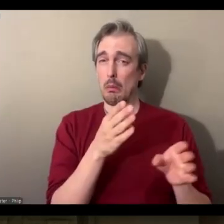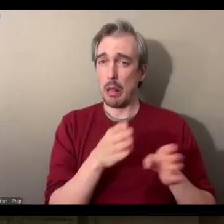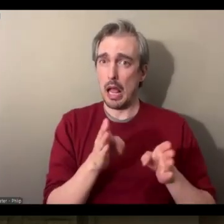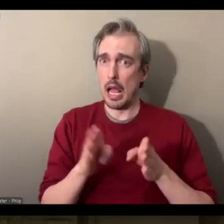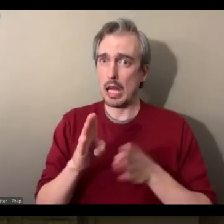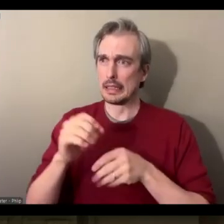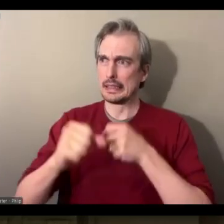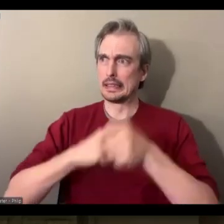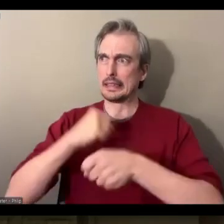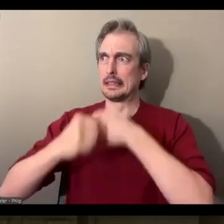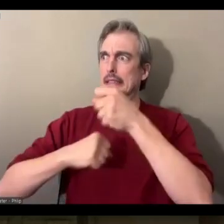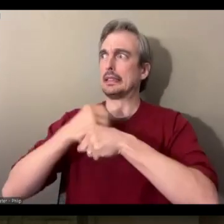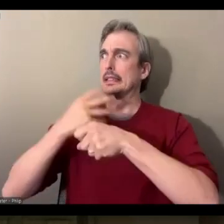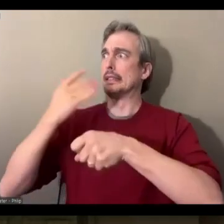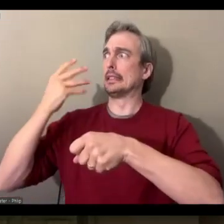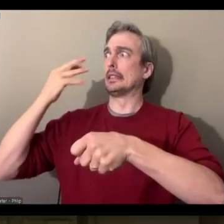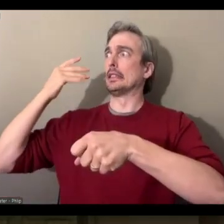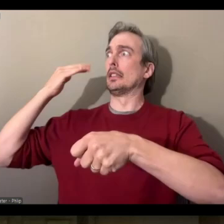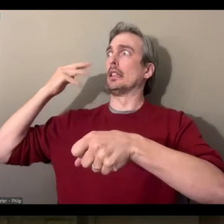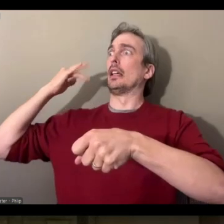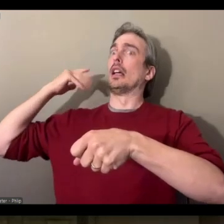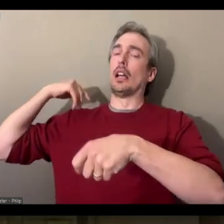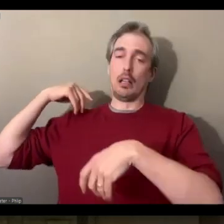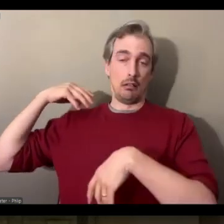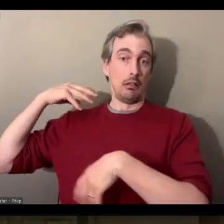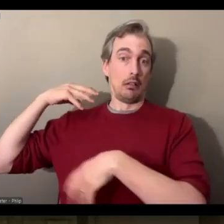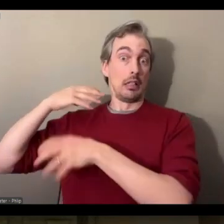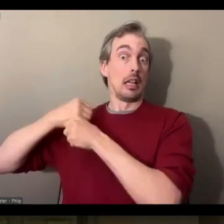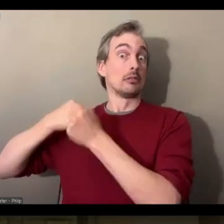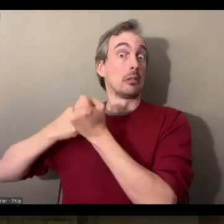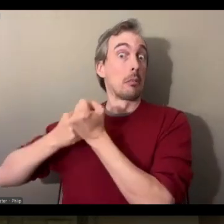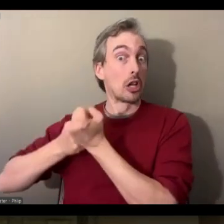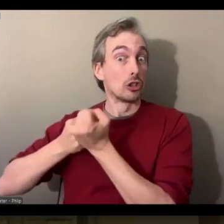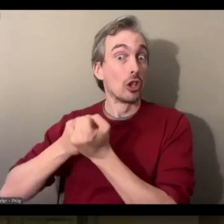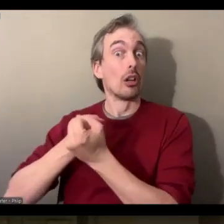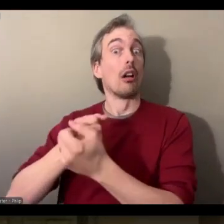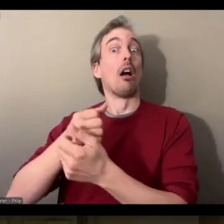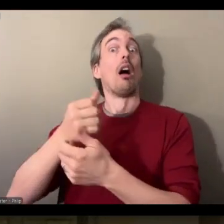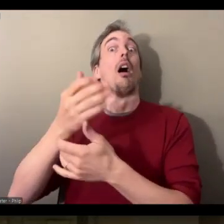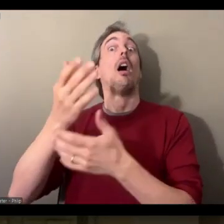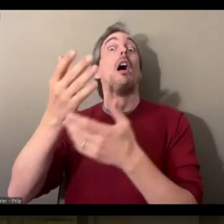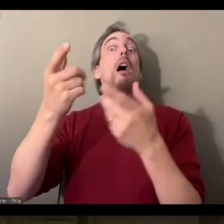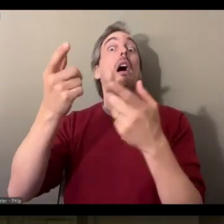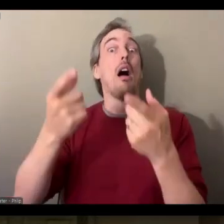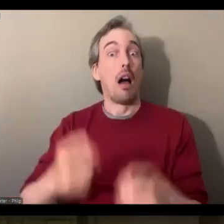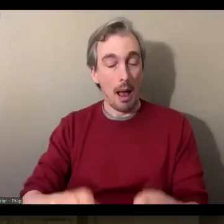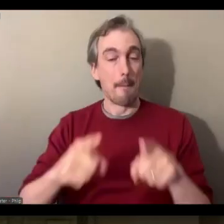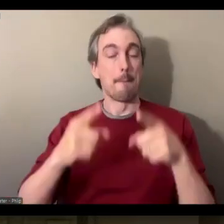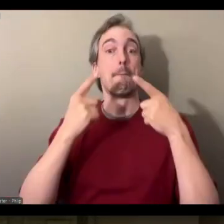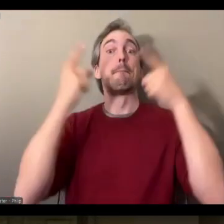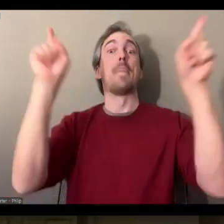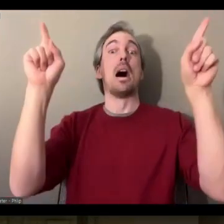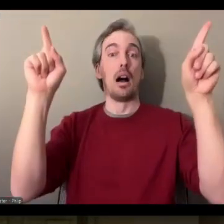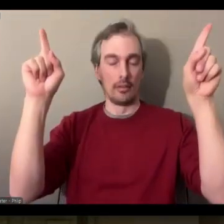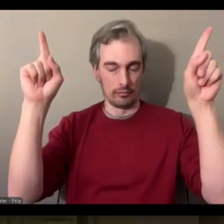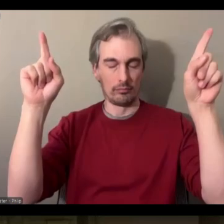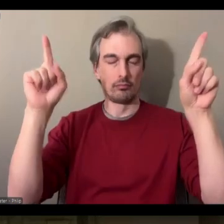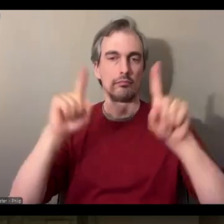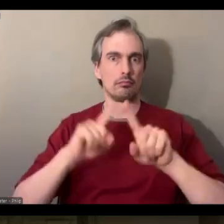and then those things get built over long periods of time. At the time that this ADA entrance was